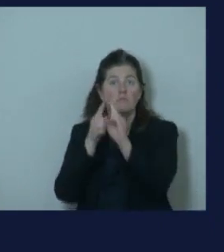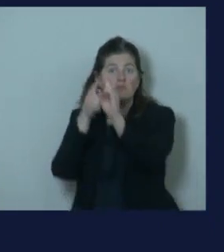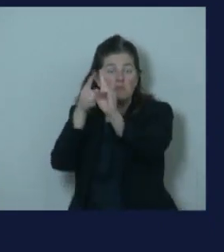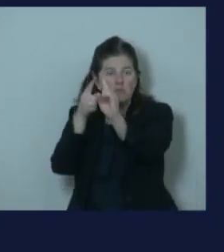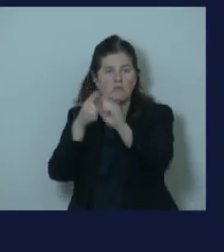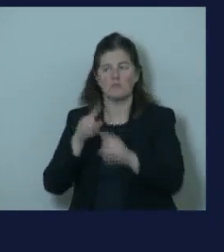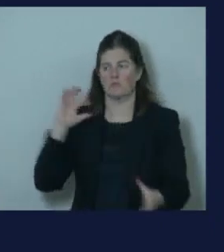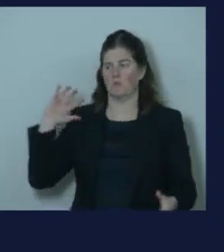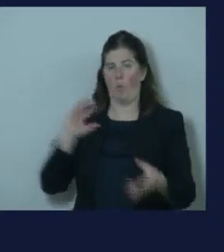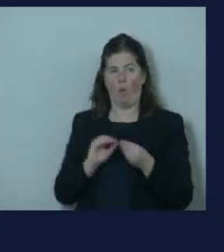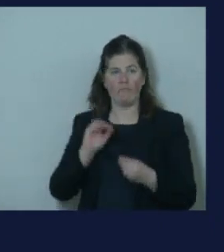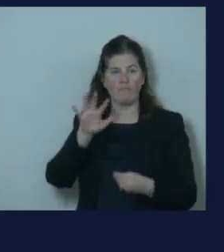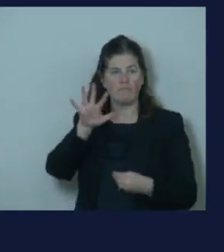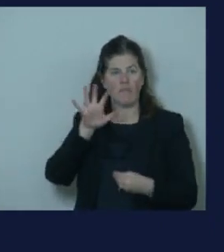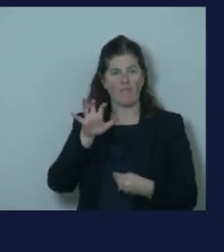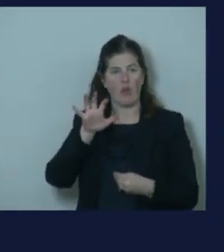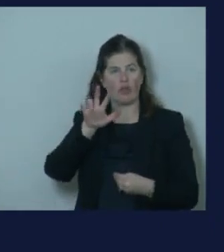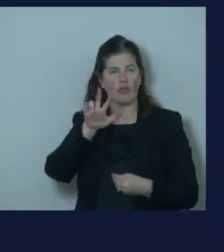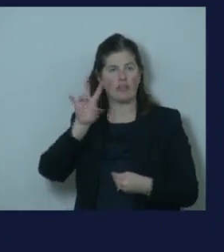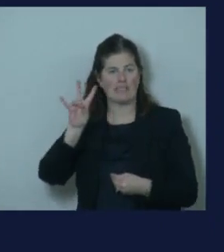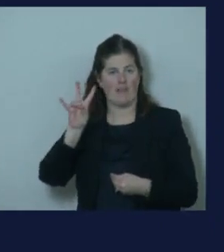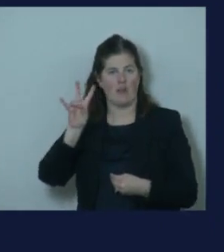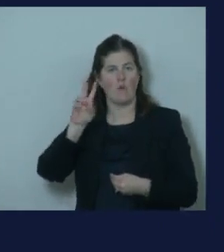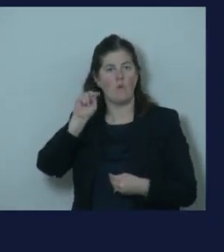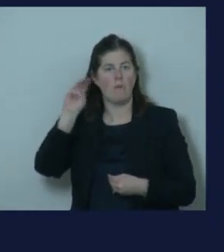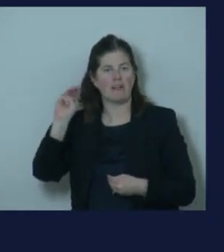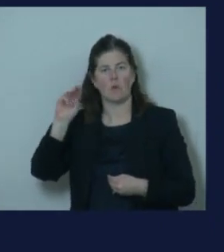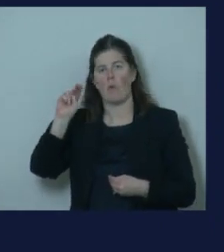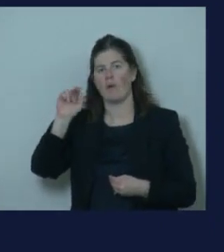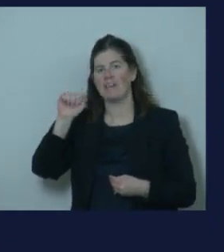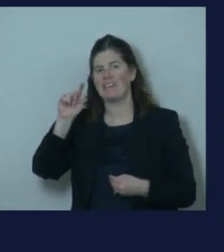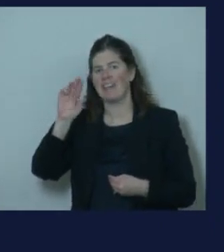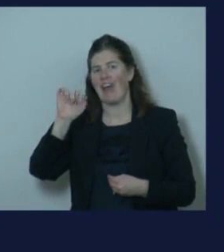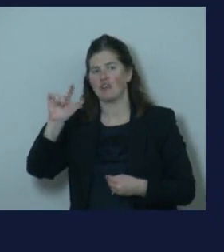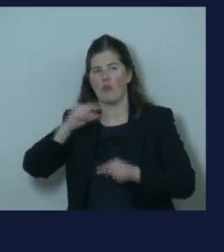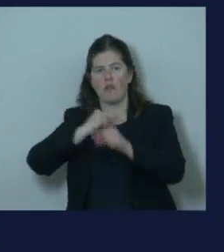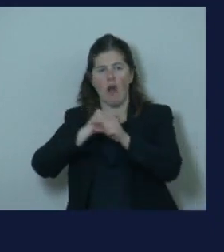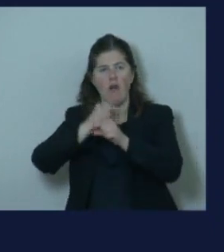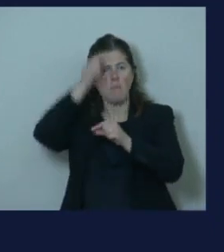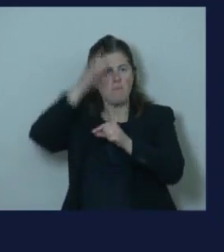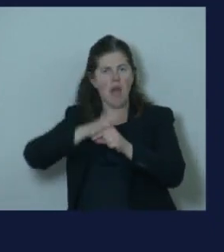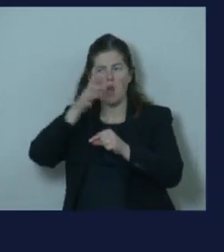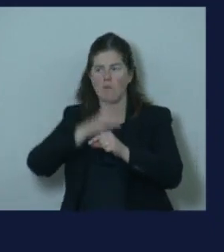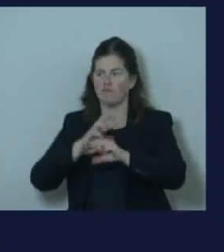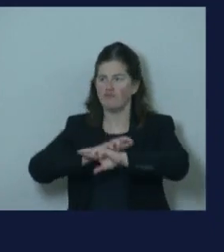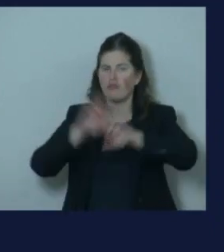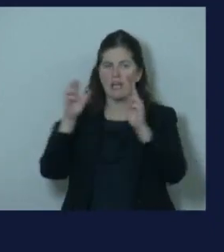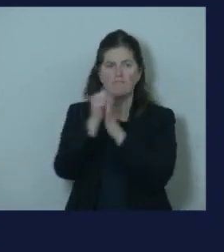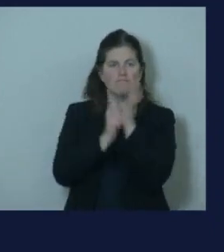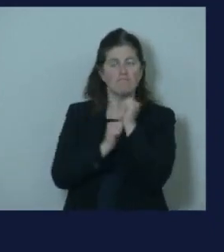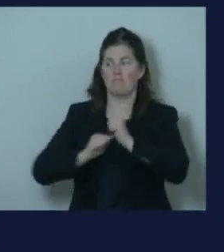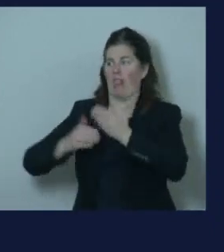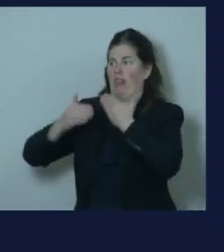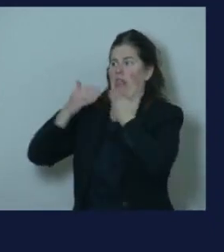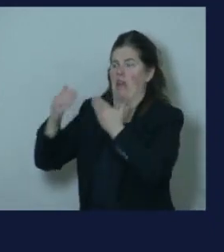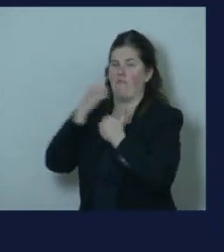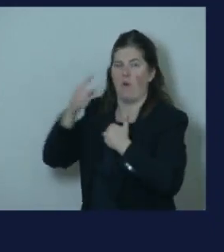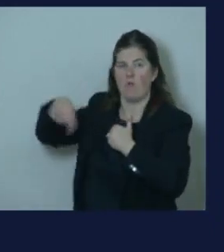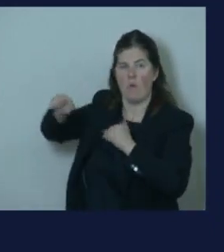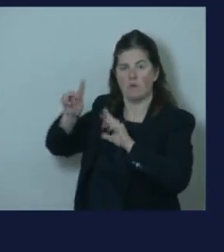I REALLY WANT US TO UNDERSTAND WHERE WE ARE, WHICH IS GREAT AND WHERE WE ARE HEADED.